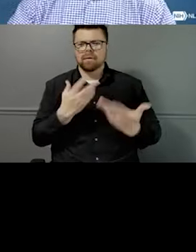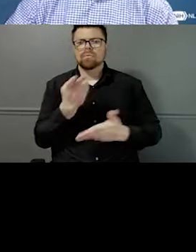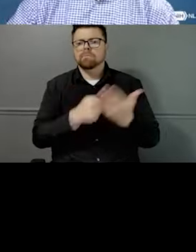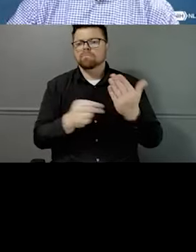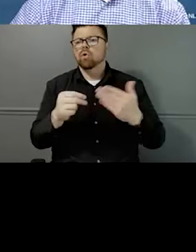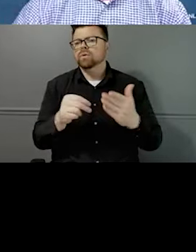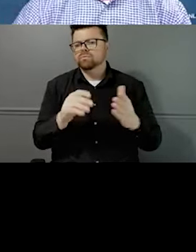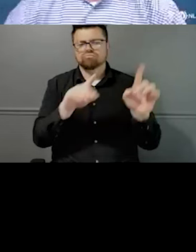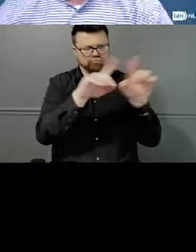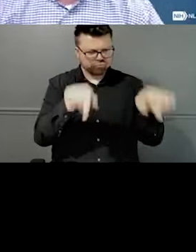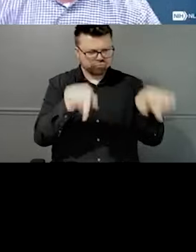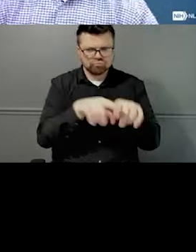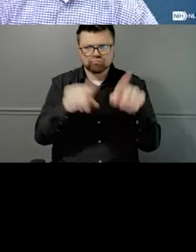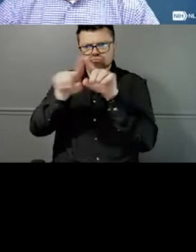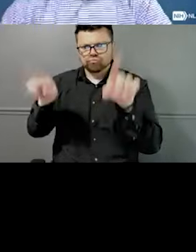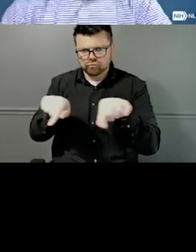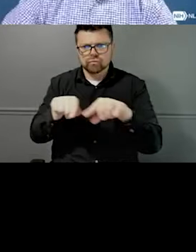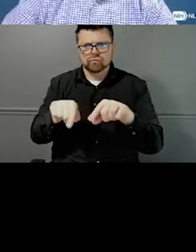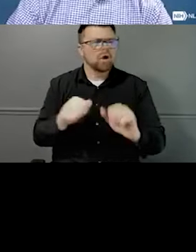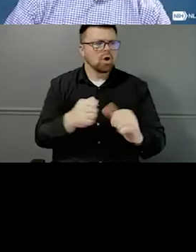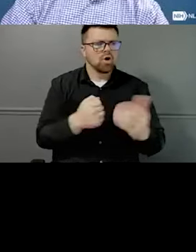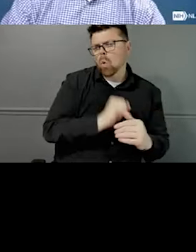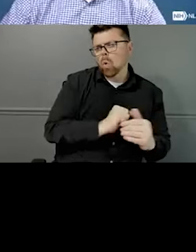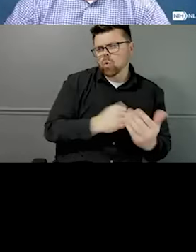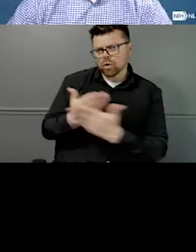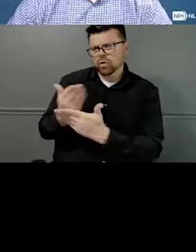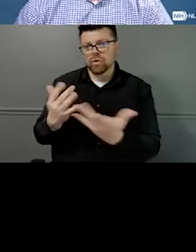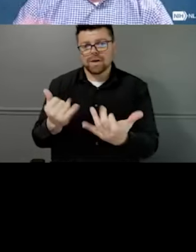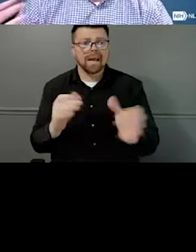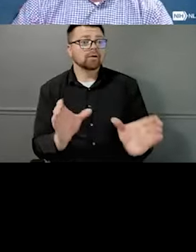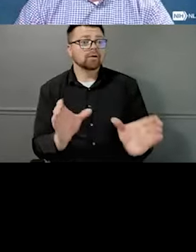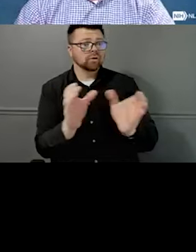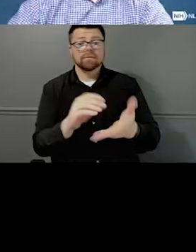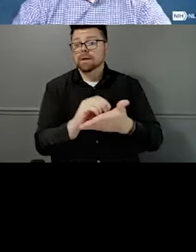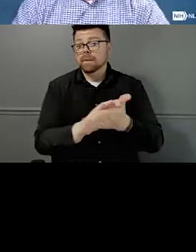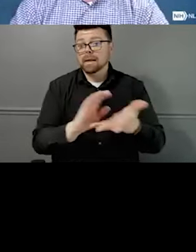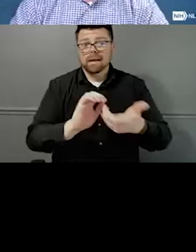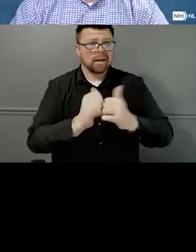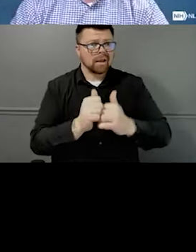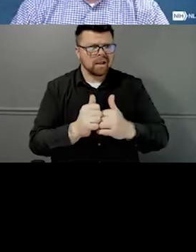Let's look at certifying the documents and how delegates are an important part